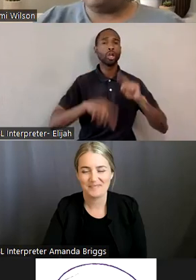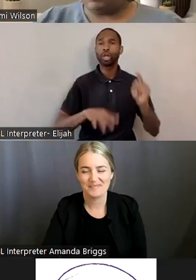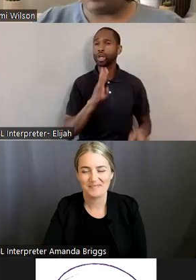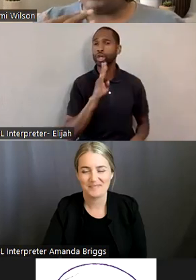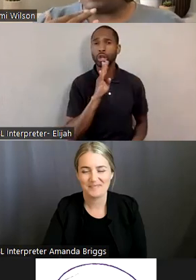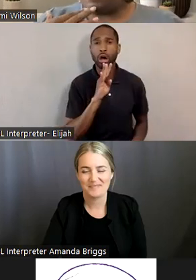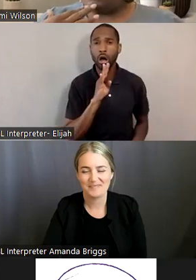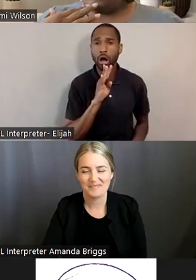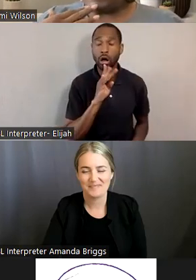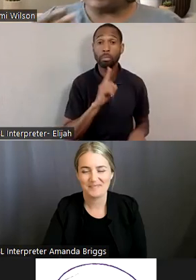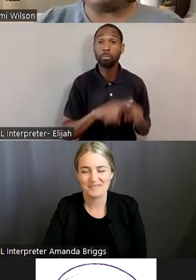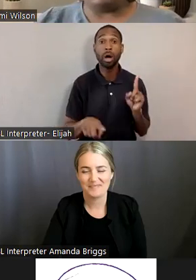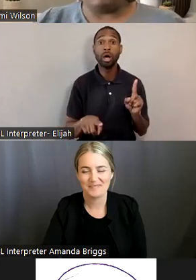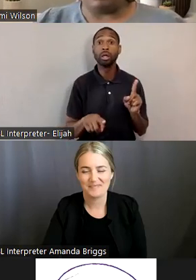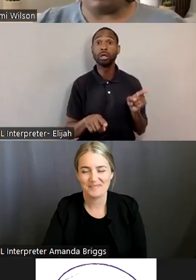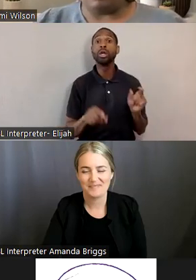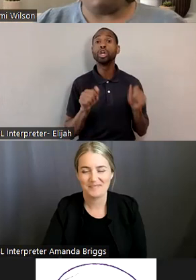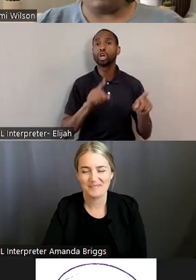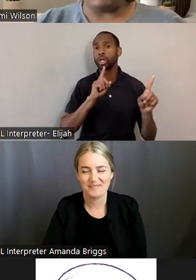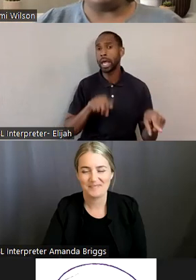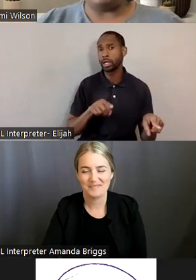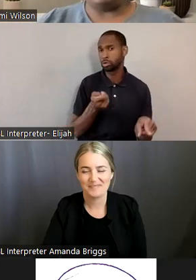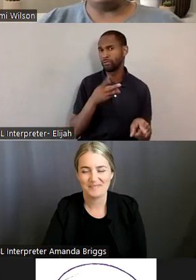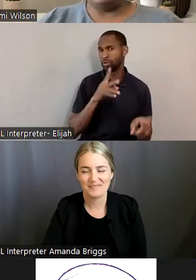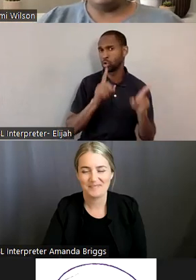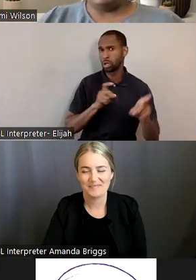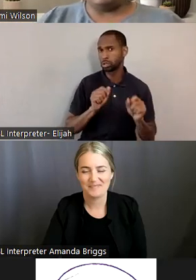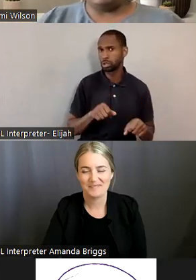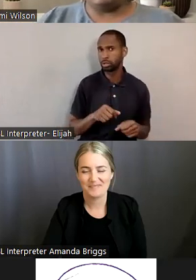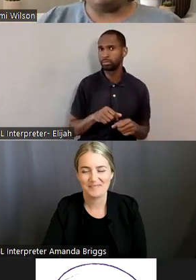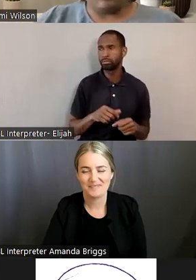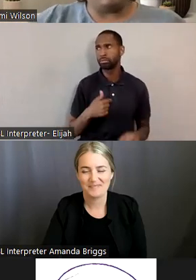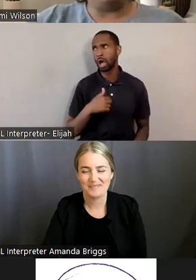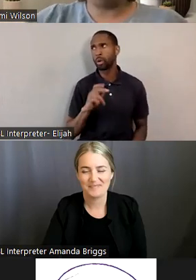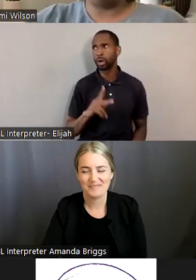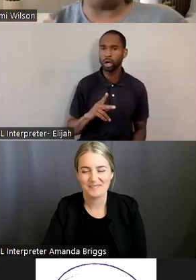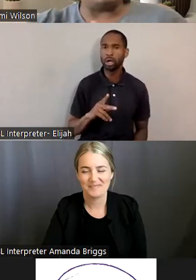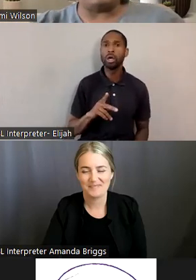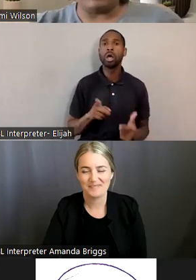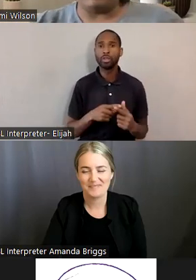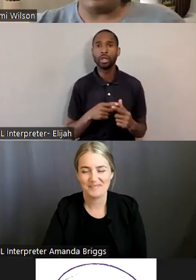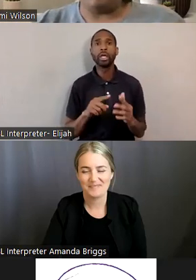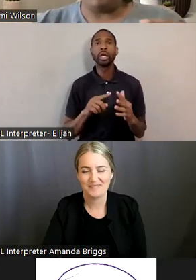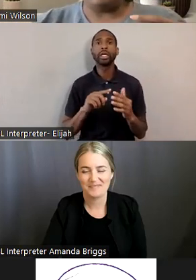to me, but he could answer a few questions, and he began, you know, try to stand up.